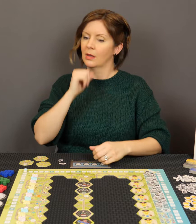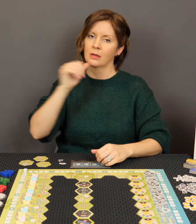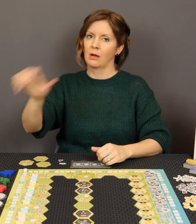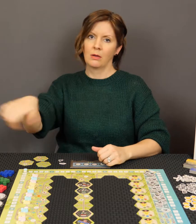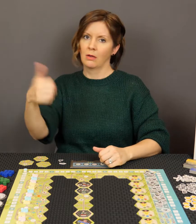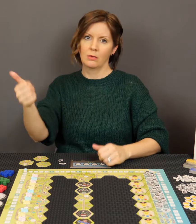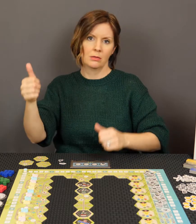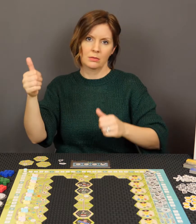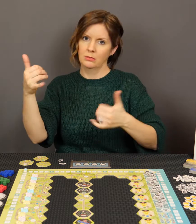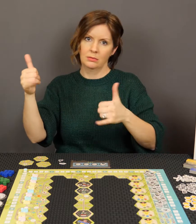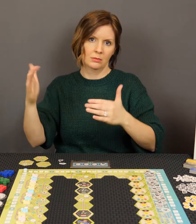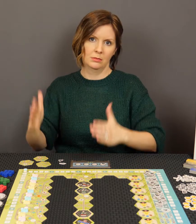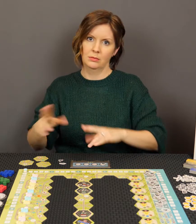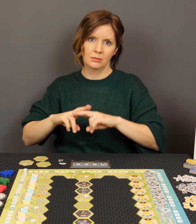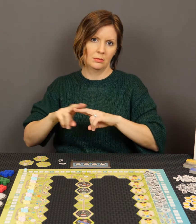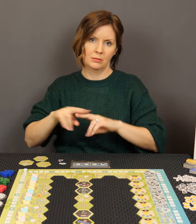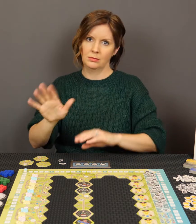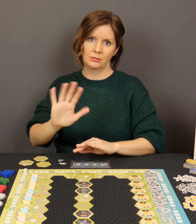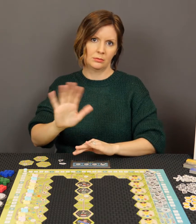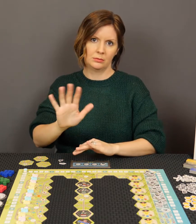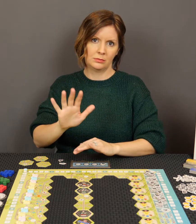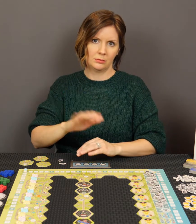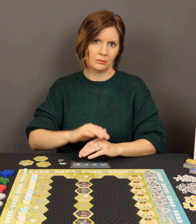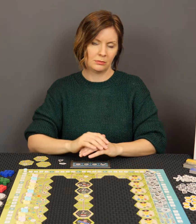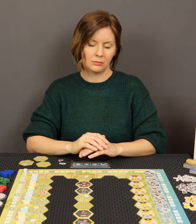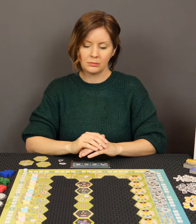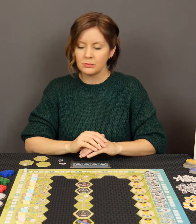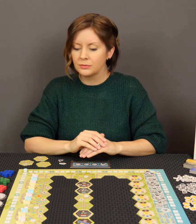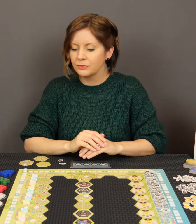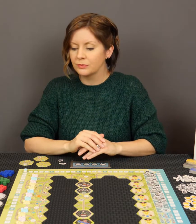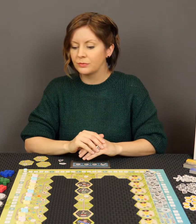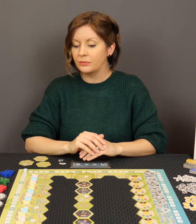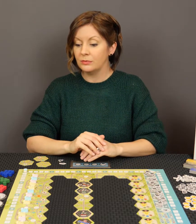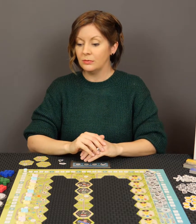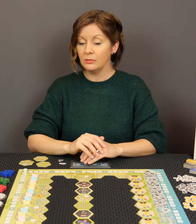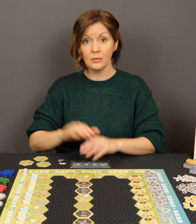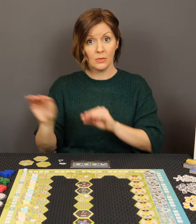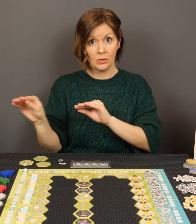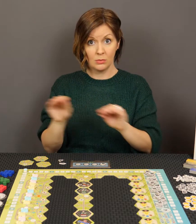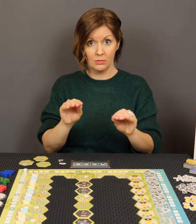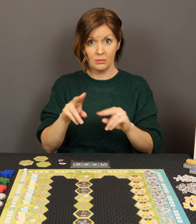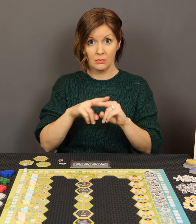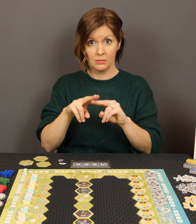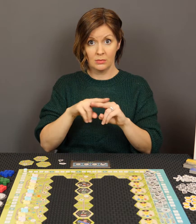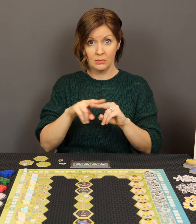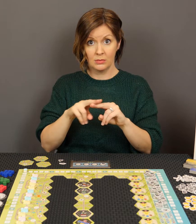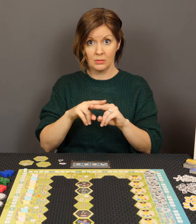Not another person’s train, just mine.